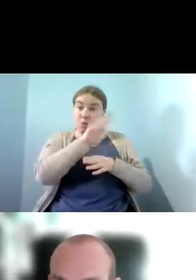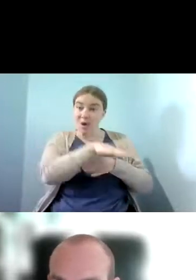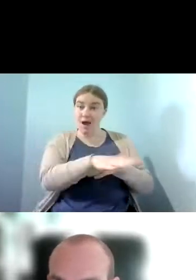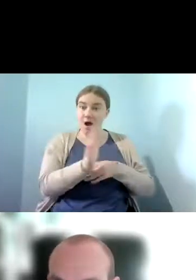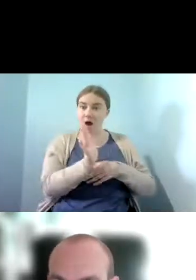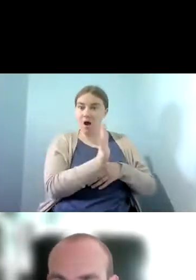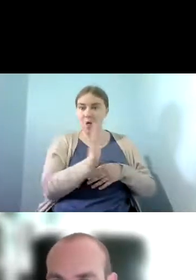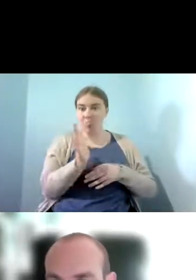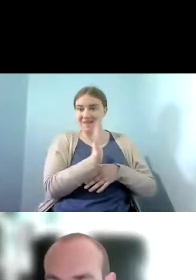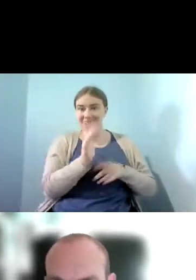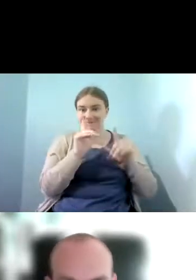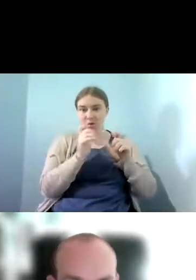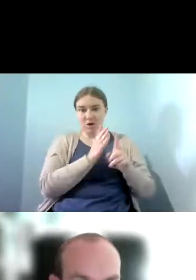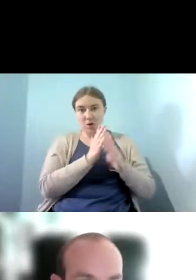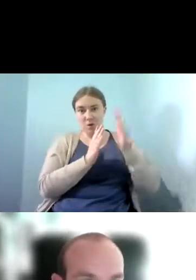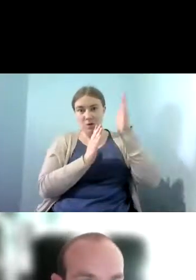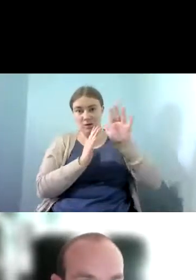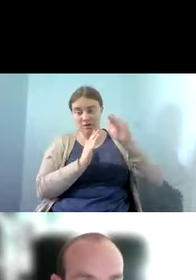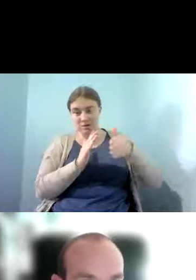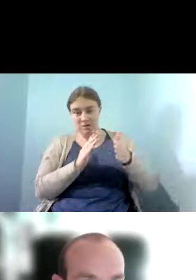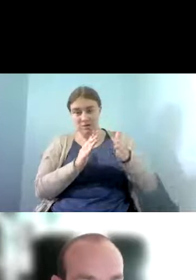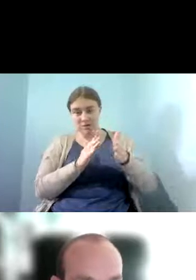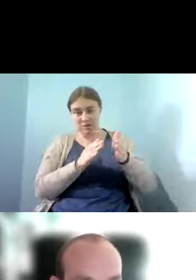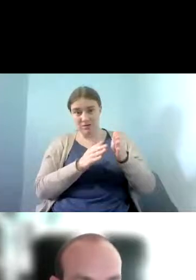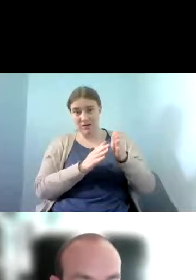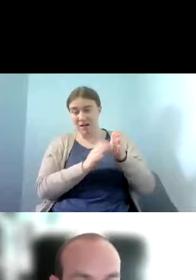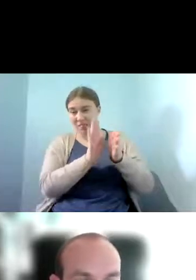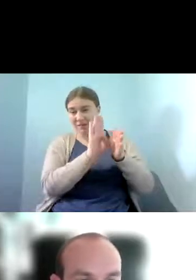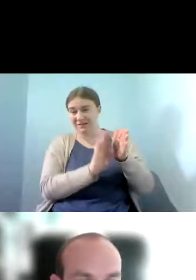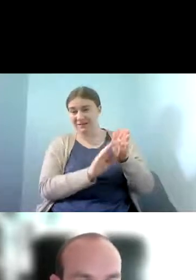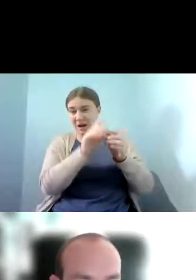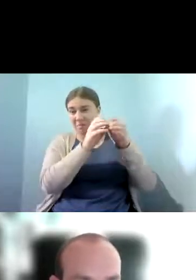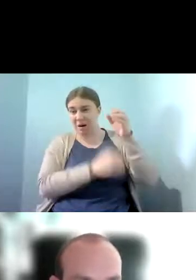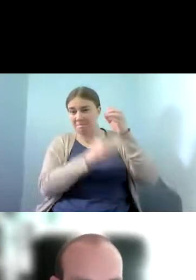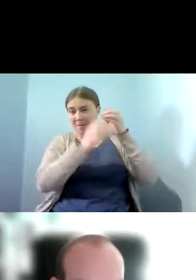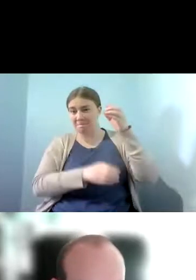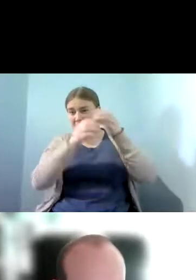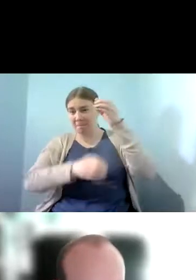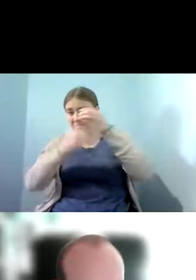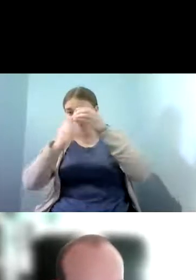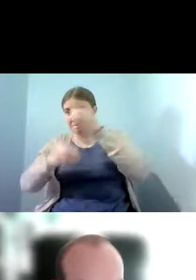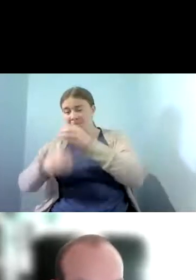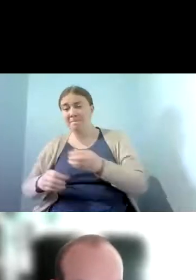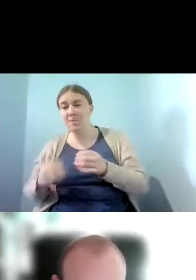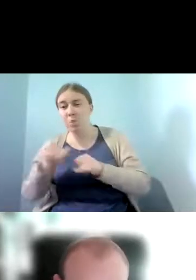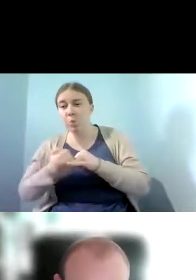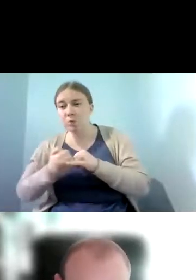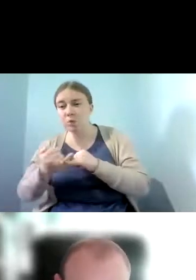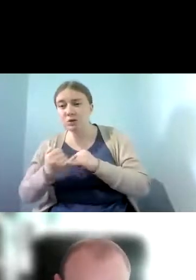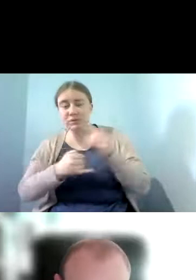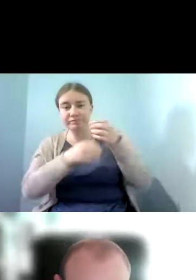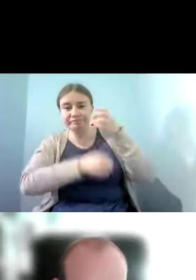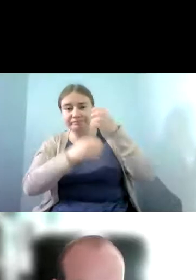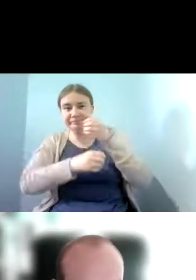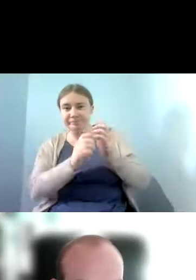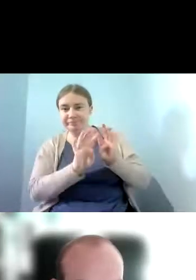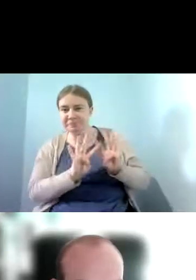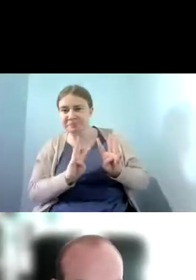and exactly in line with that we found these these timber cutoff piles and um they they had